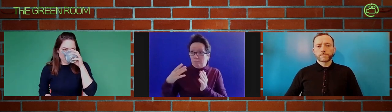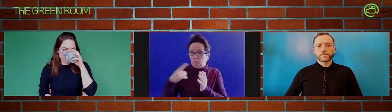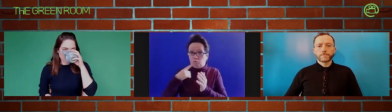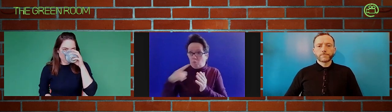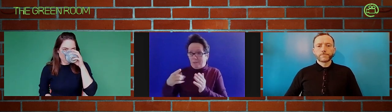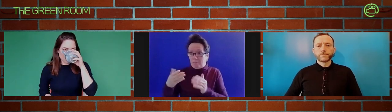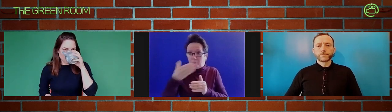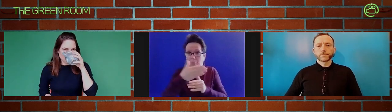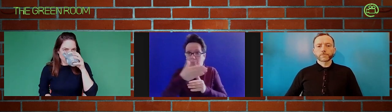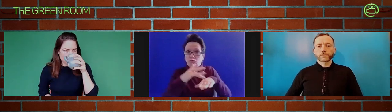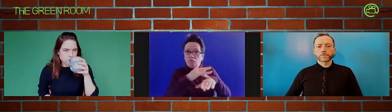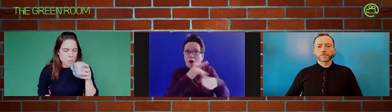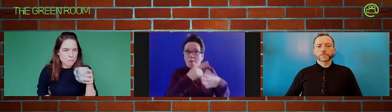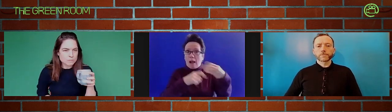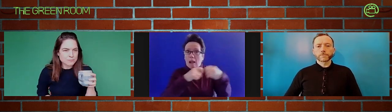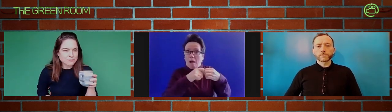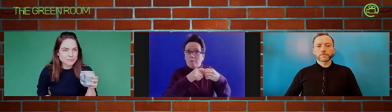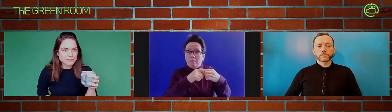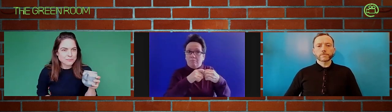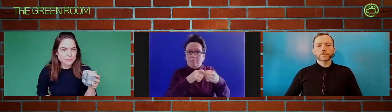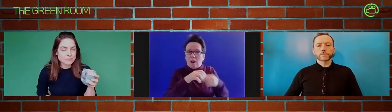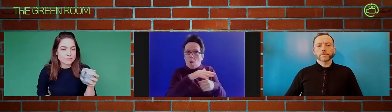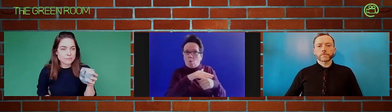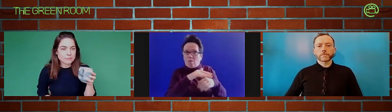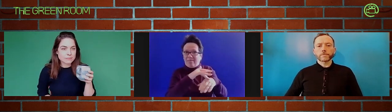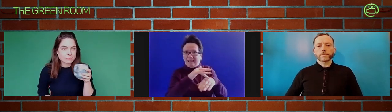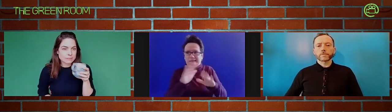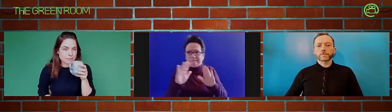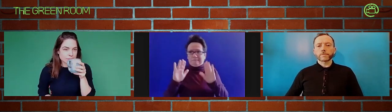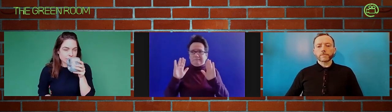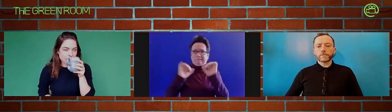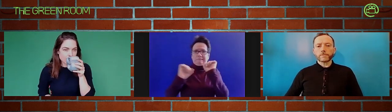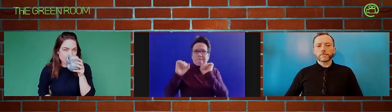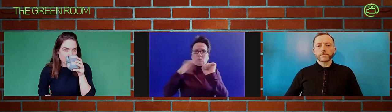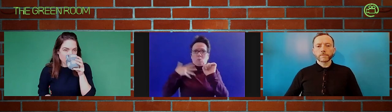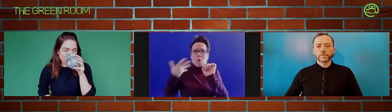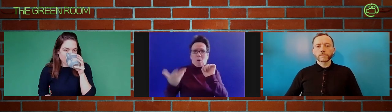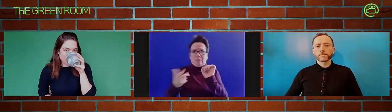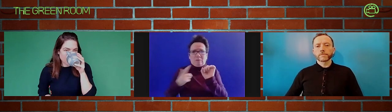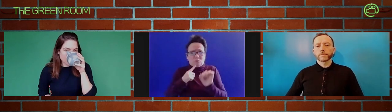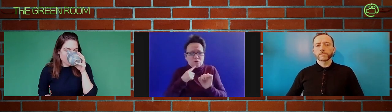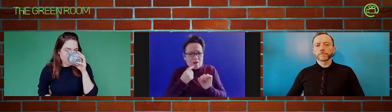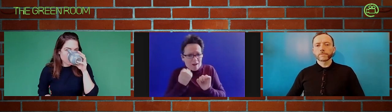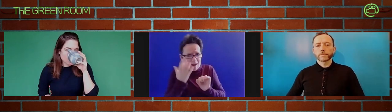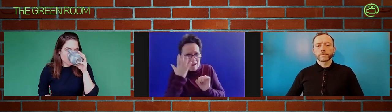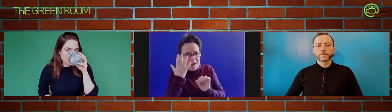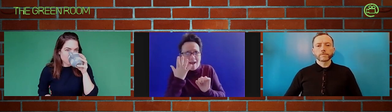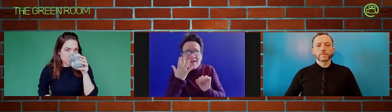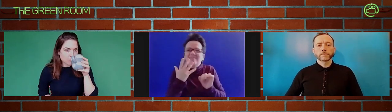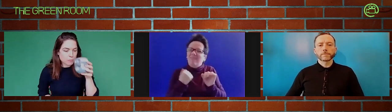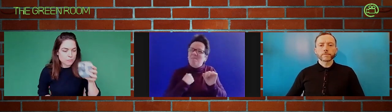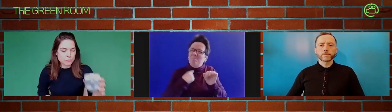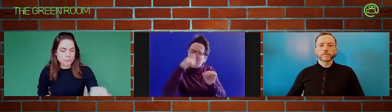which I initially didn't want to do because I was very shy because my sister did ballet and all of that and I tried doing